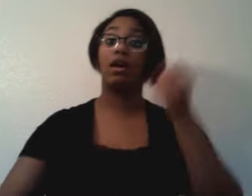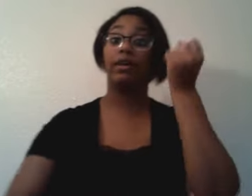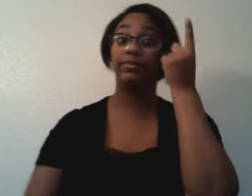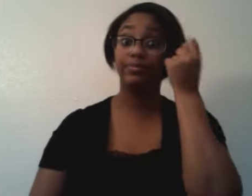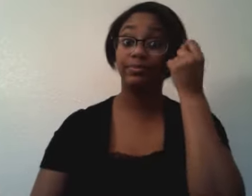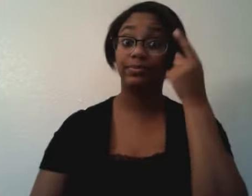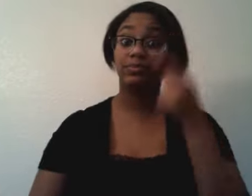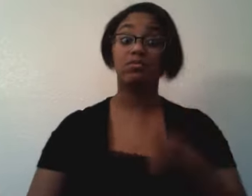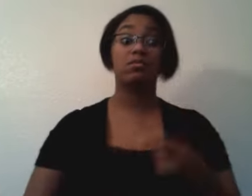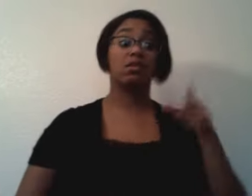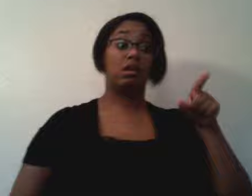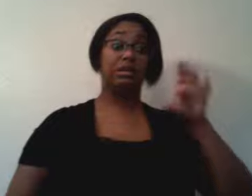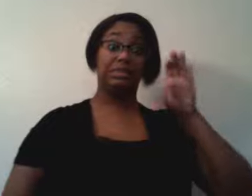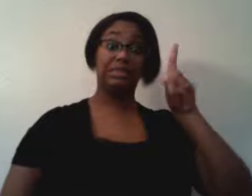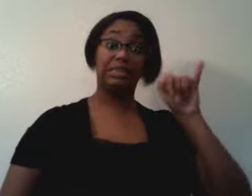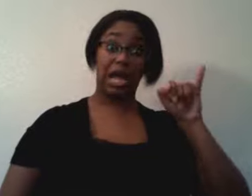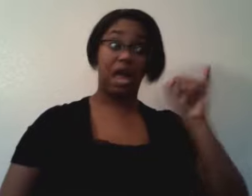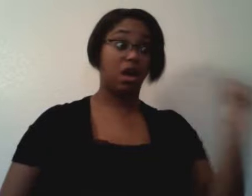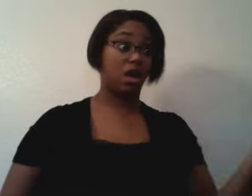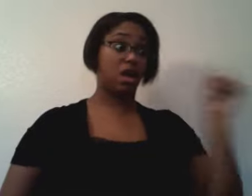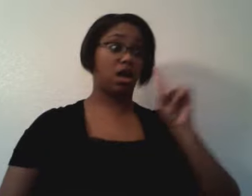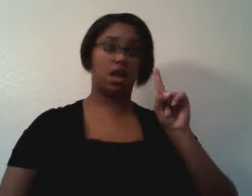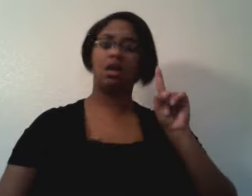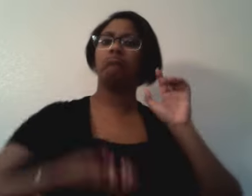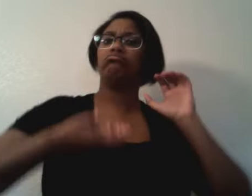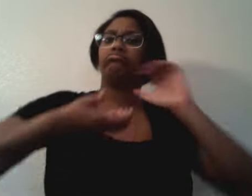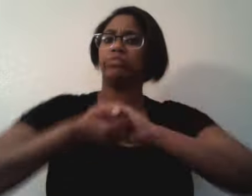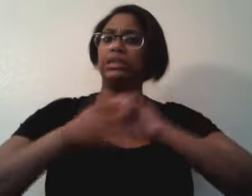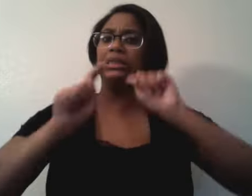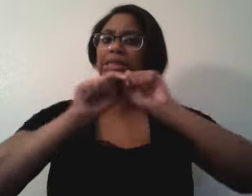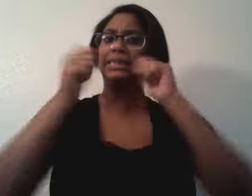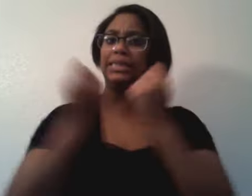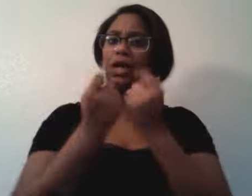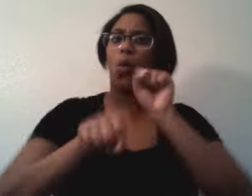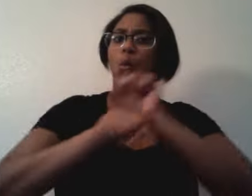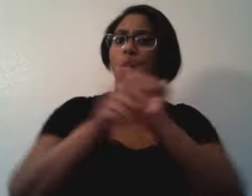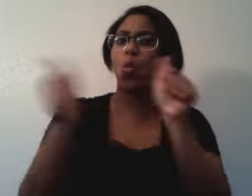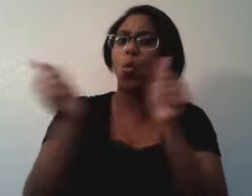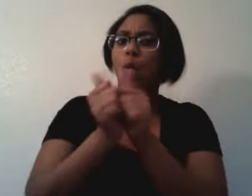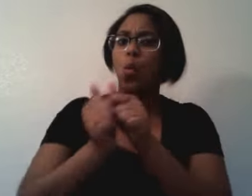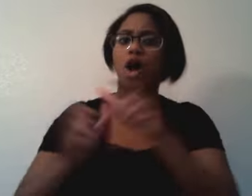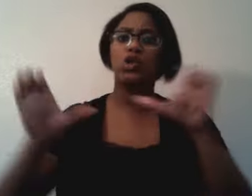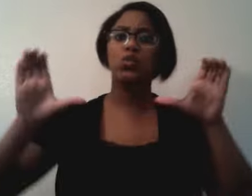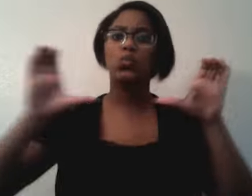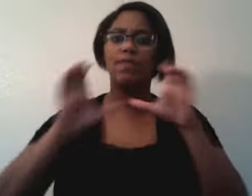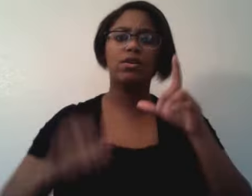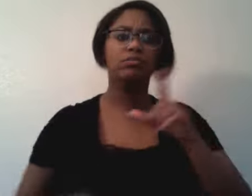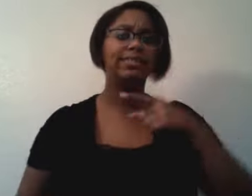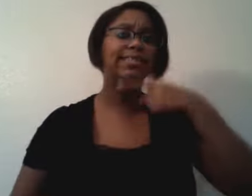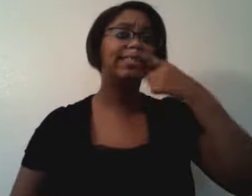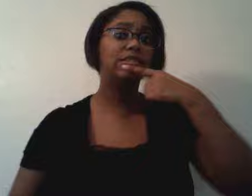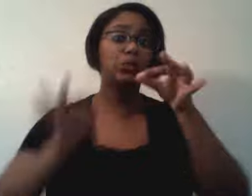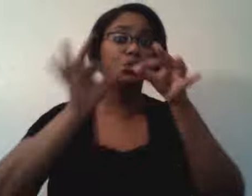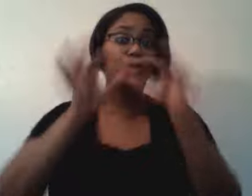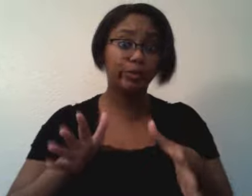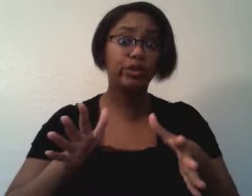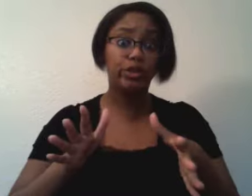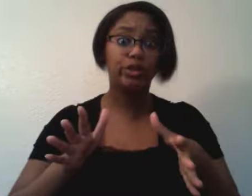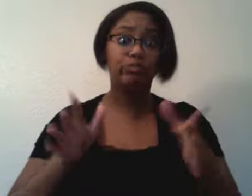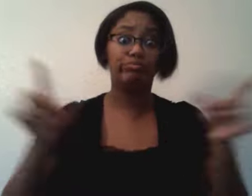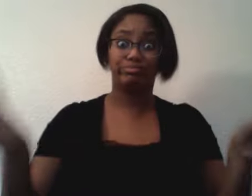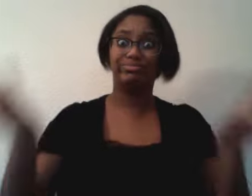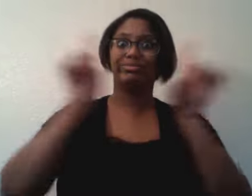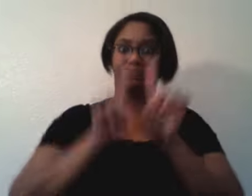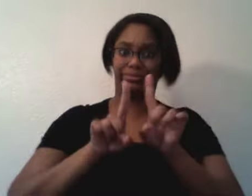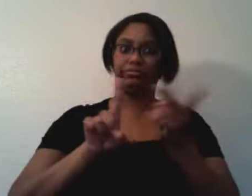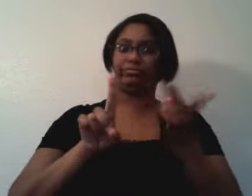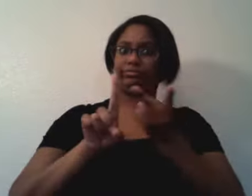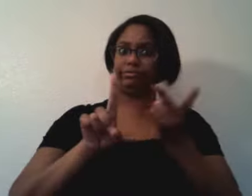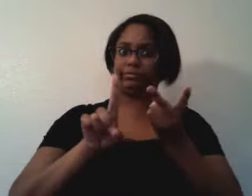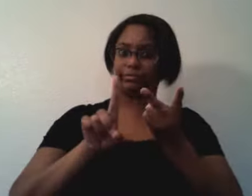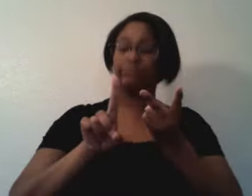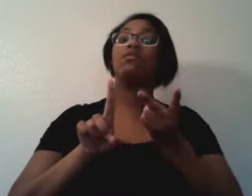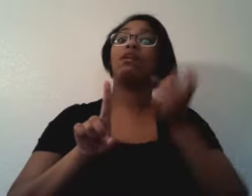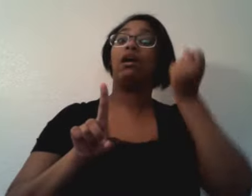How it works is that a CDI teams with a Certified Hearing Interpreter,